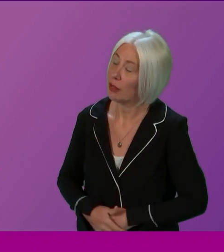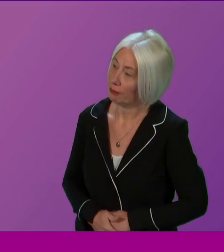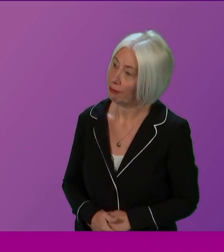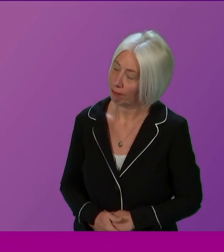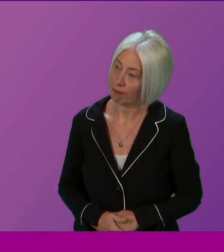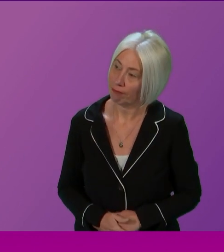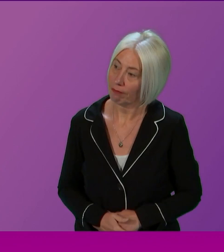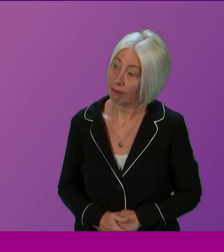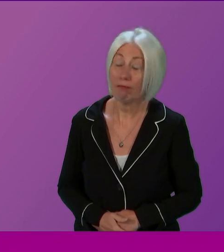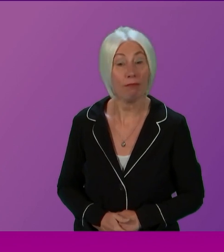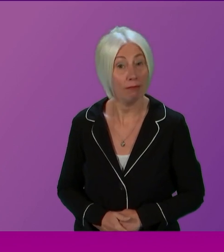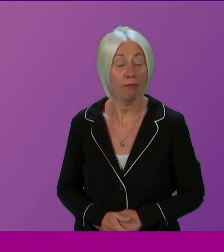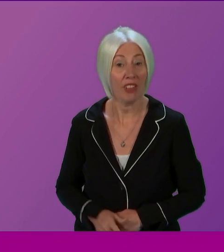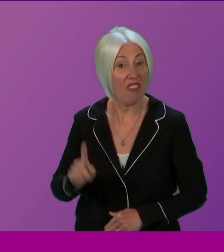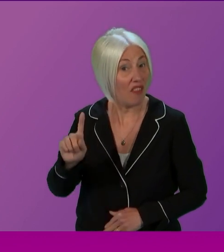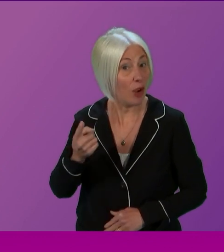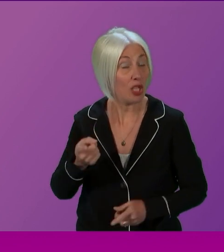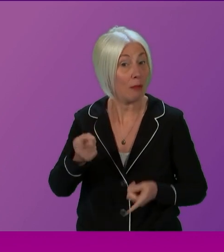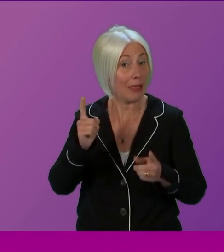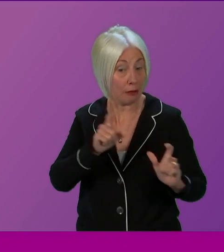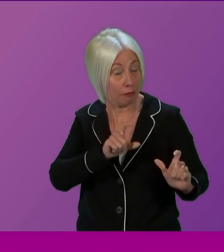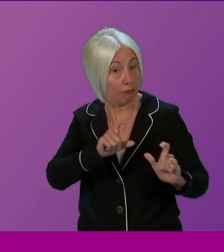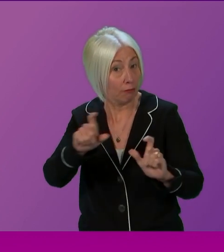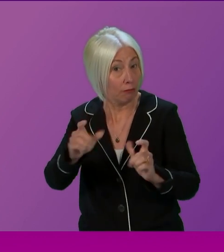If the First Minister continued with that record in government on transport,